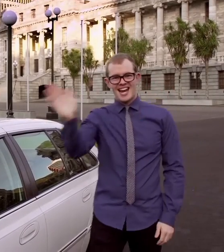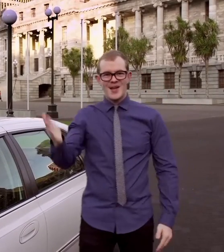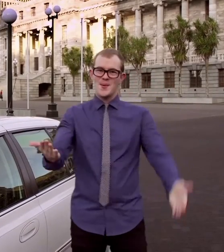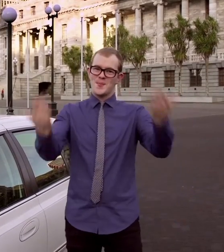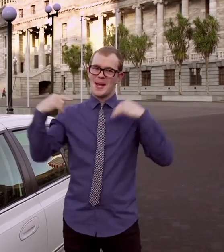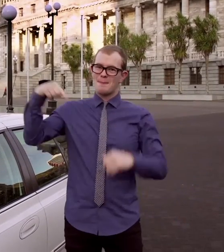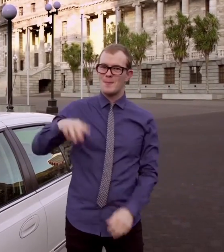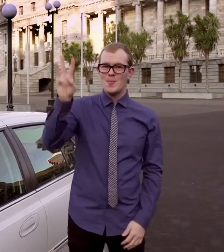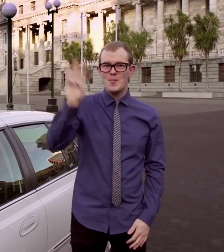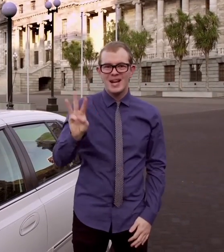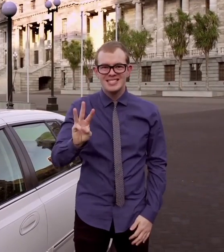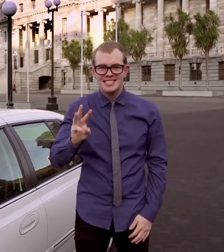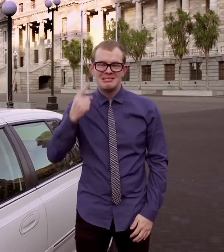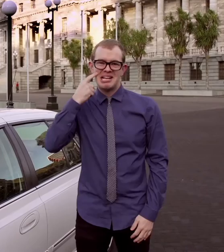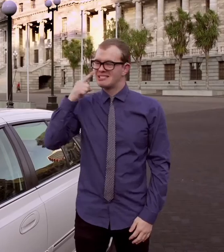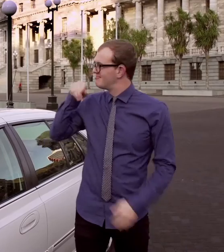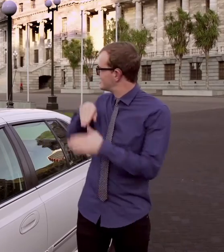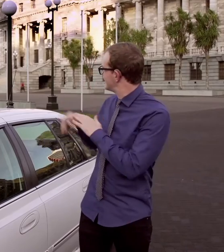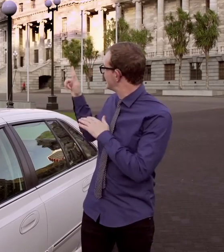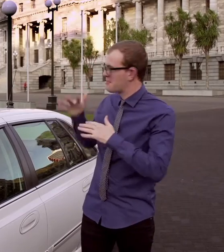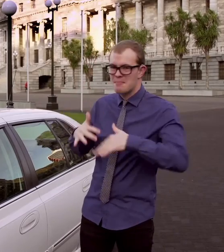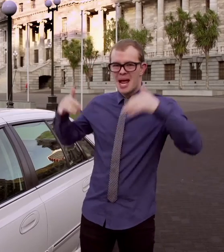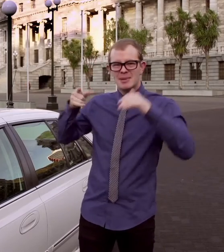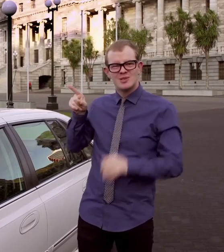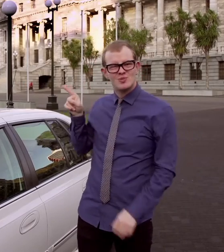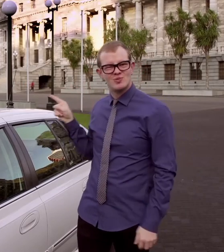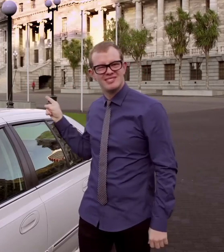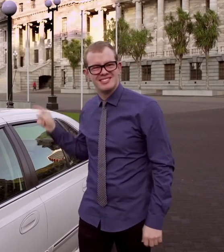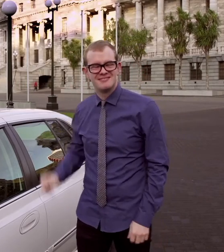Hello! Welcome to Wellington Let's look at what goes on in parliament